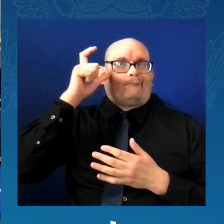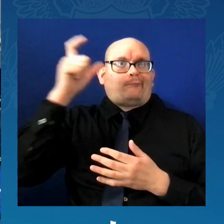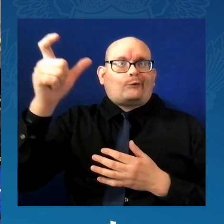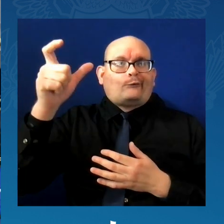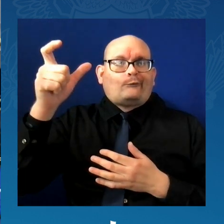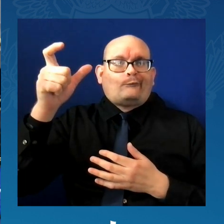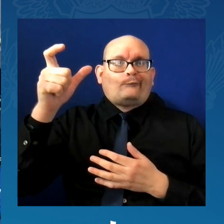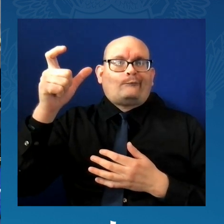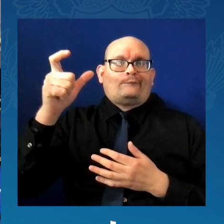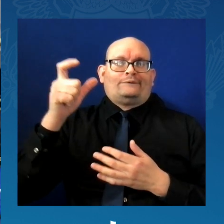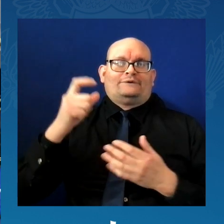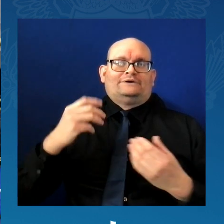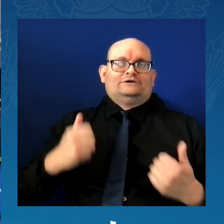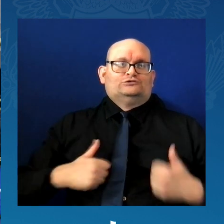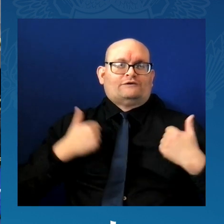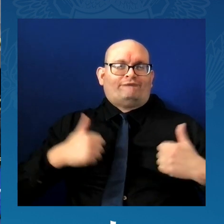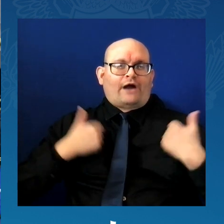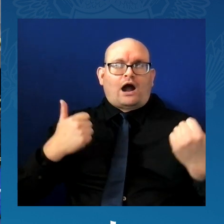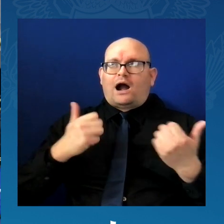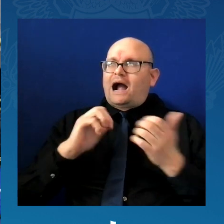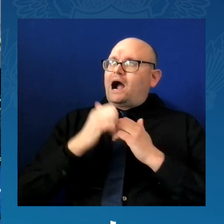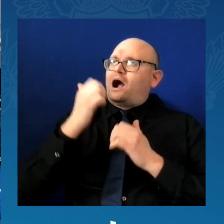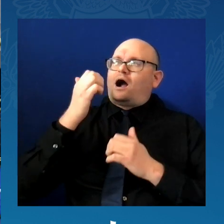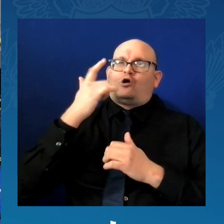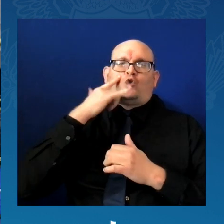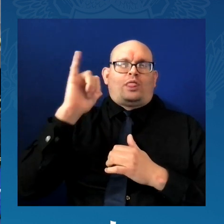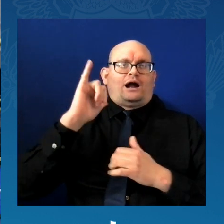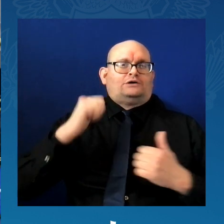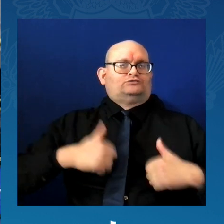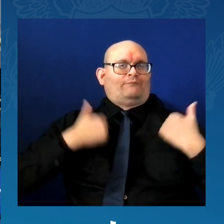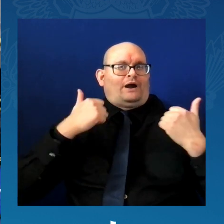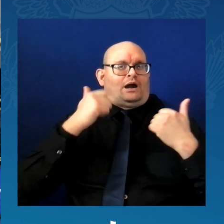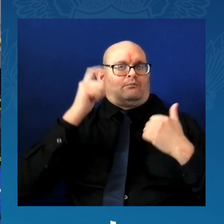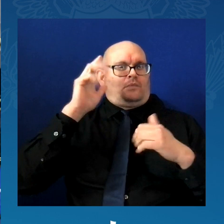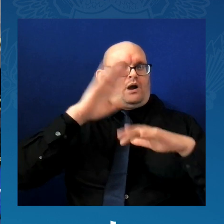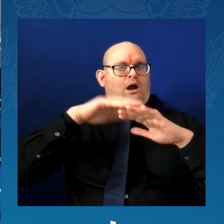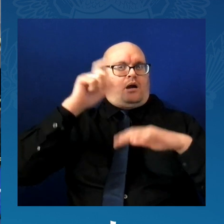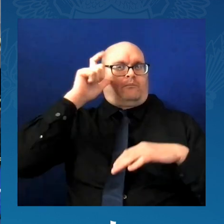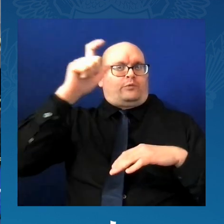Working with NASA education experts, the students engaged in a project called Growing Beyond Earth,